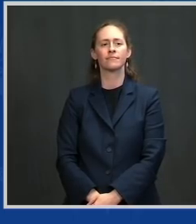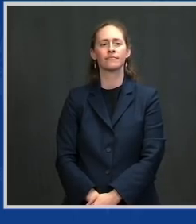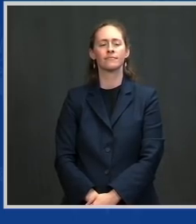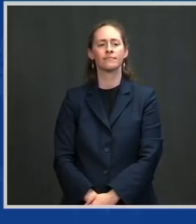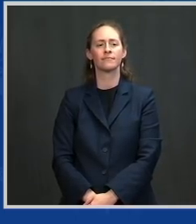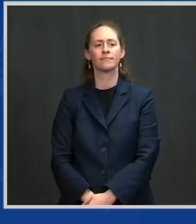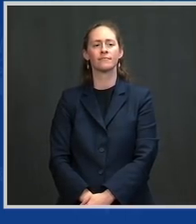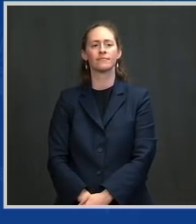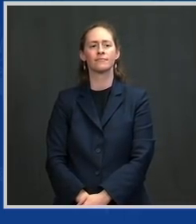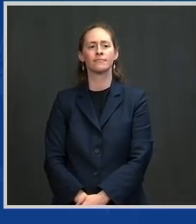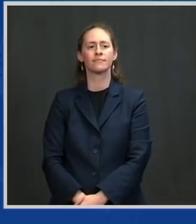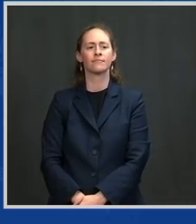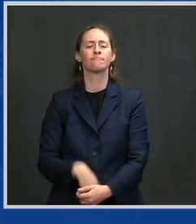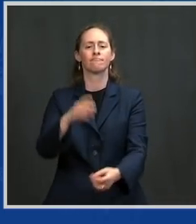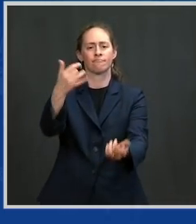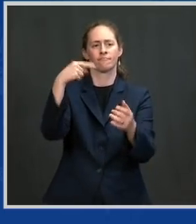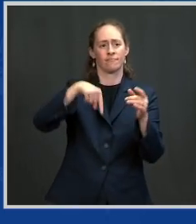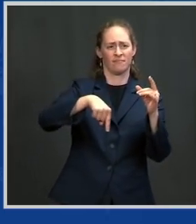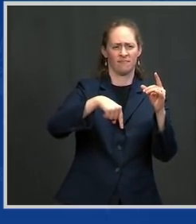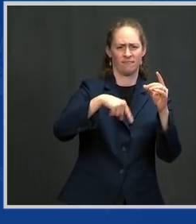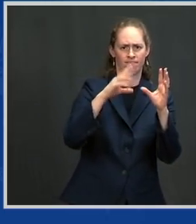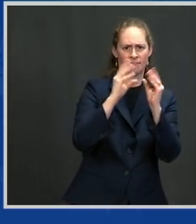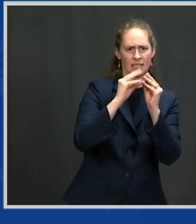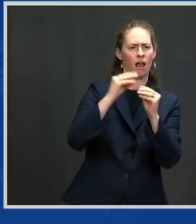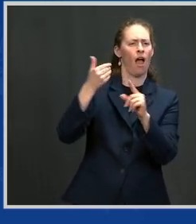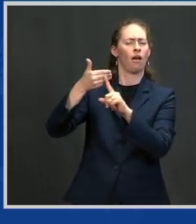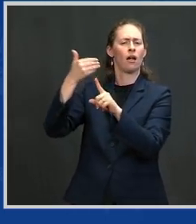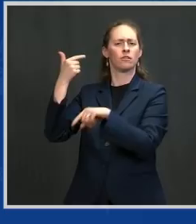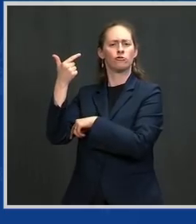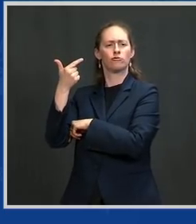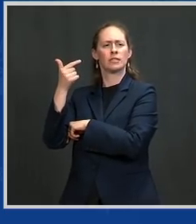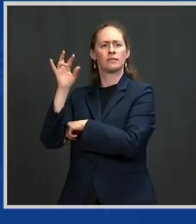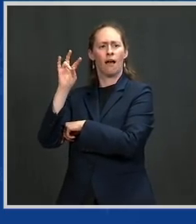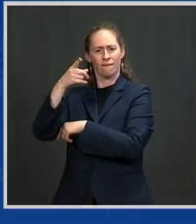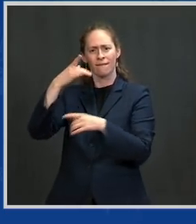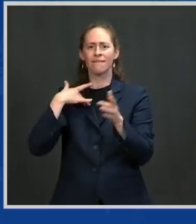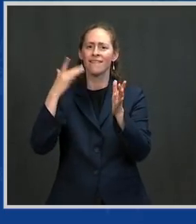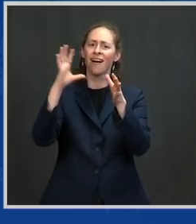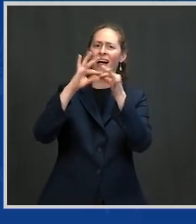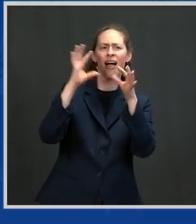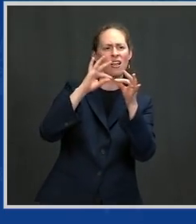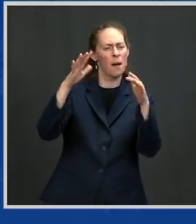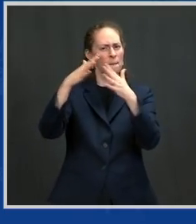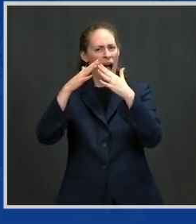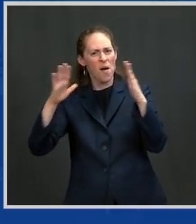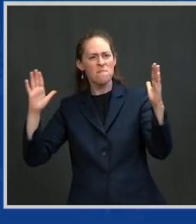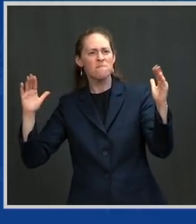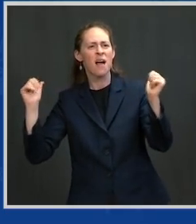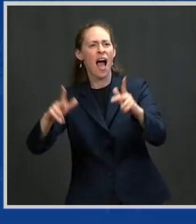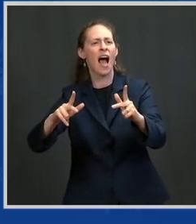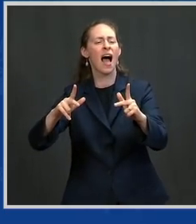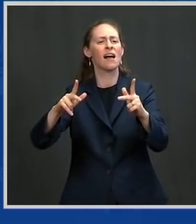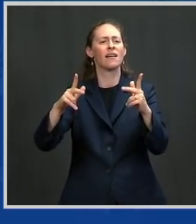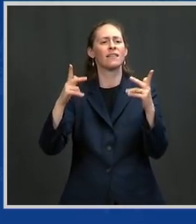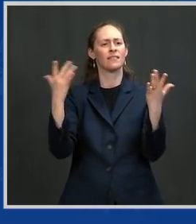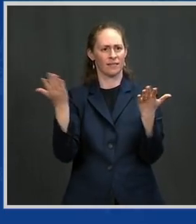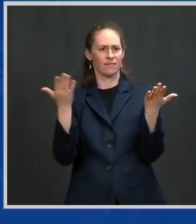you've said several times that America is back at Allies' side, but a lot of those Allies are themselves pretty rattled